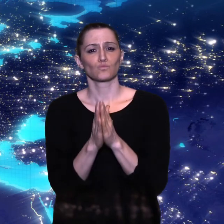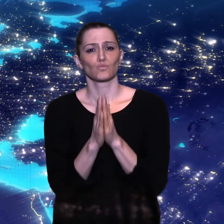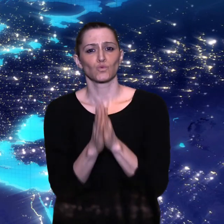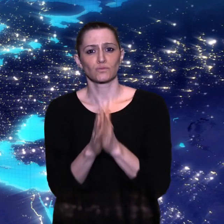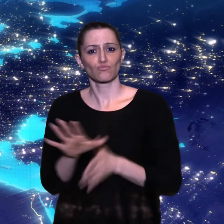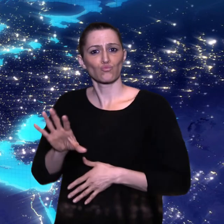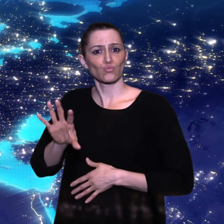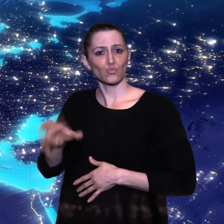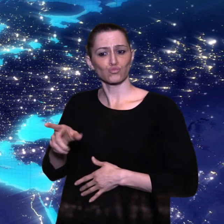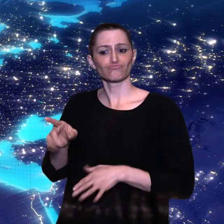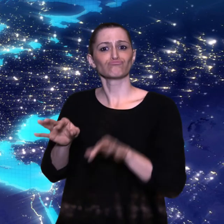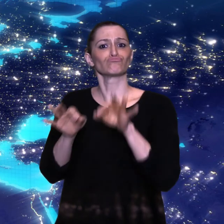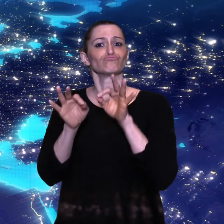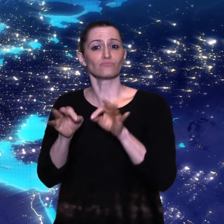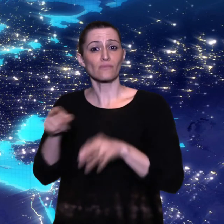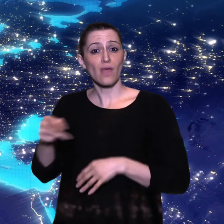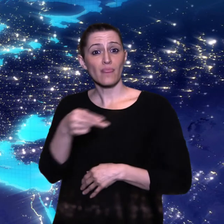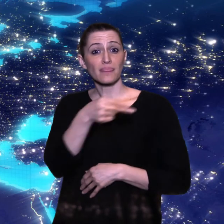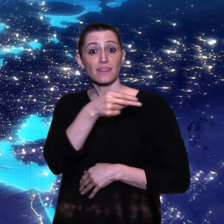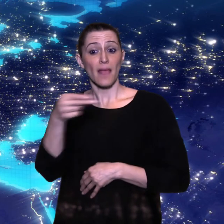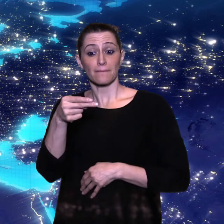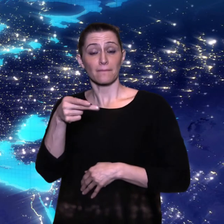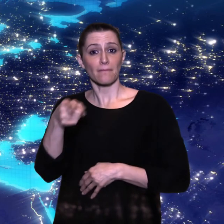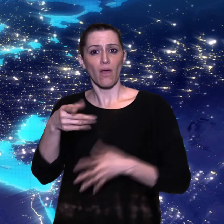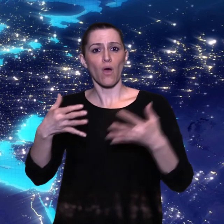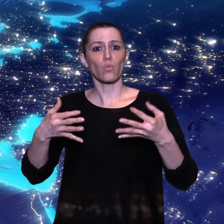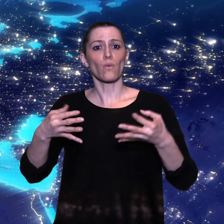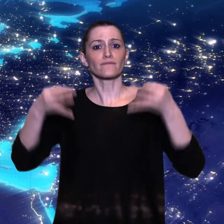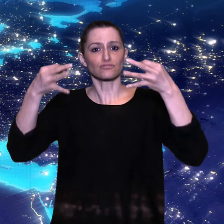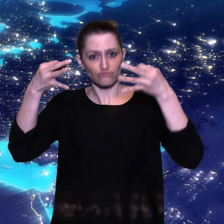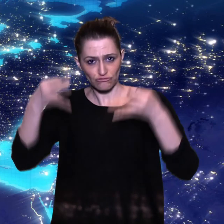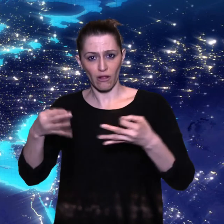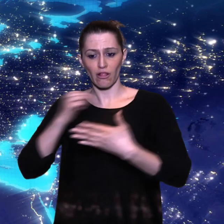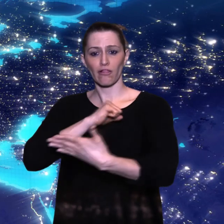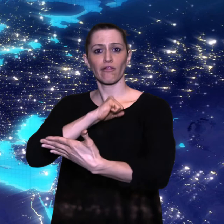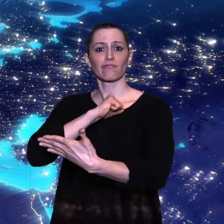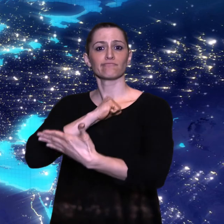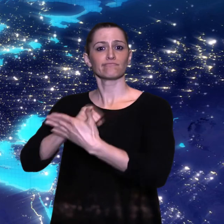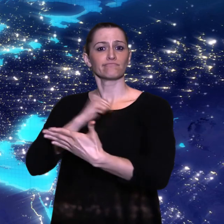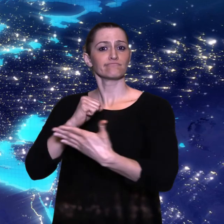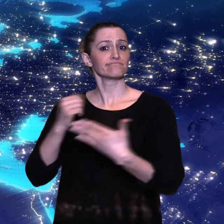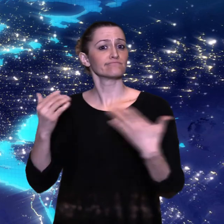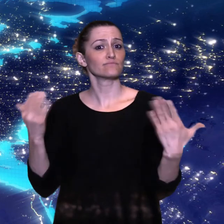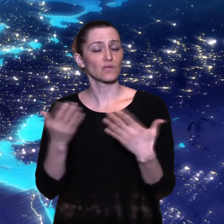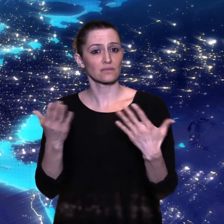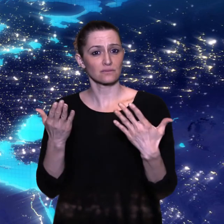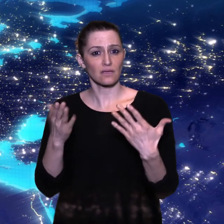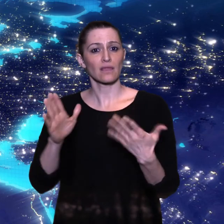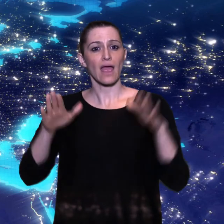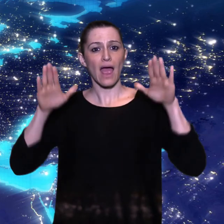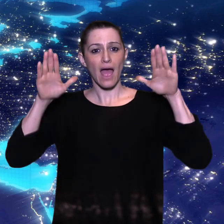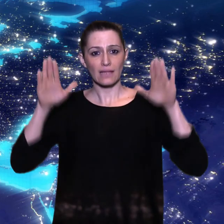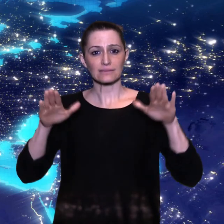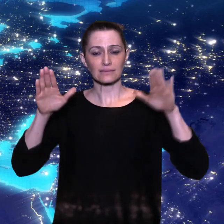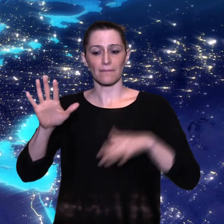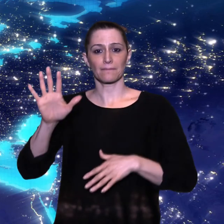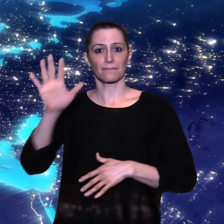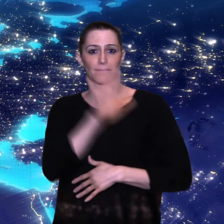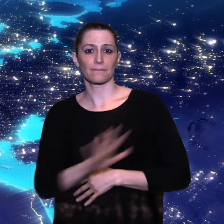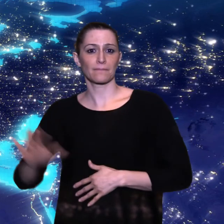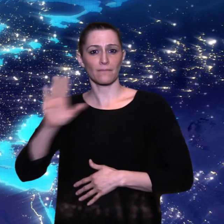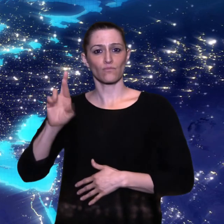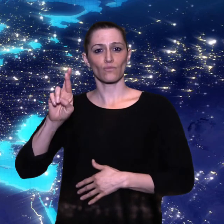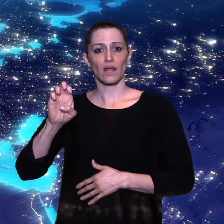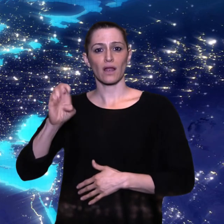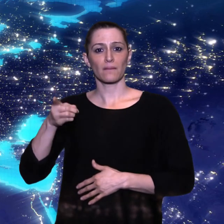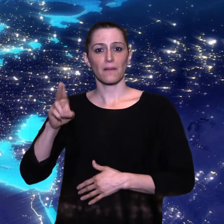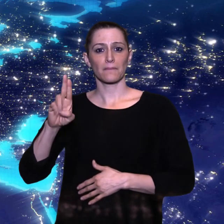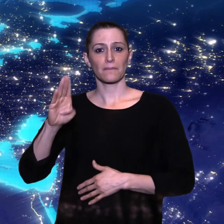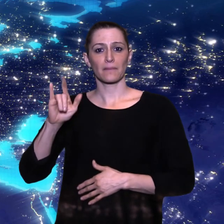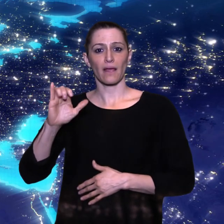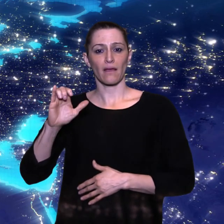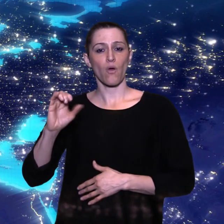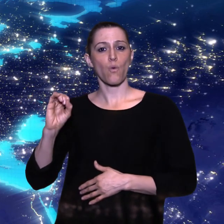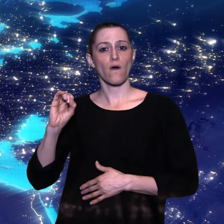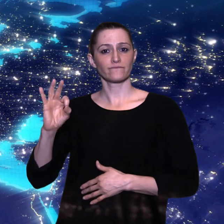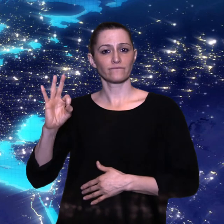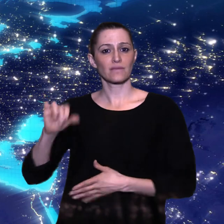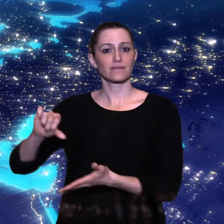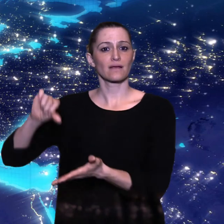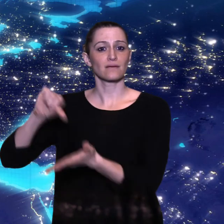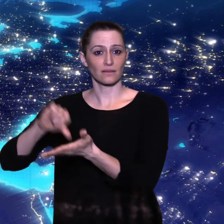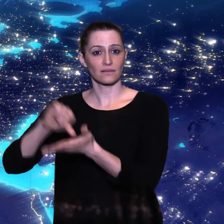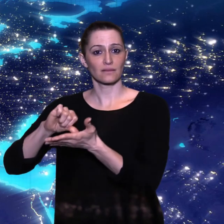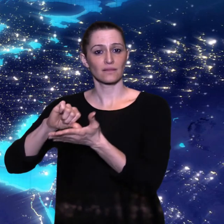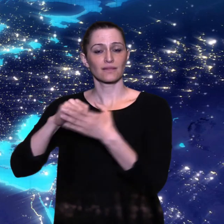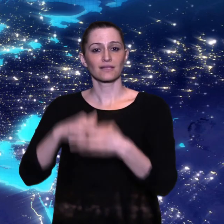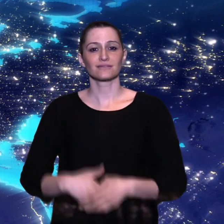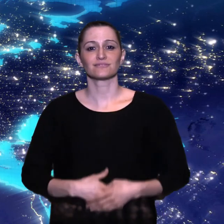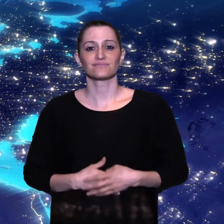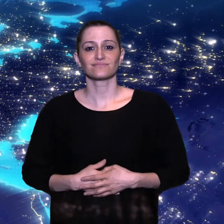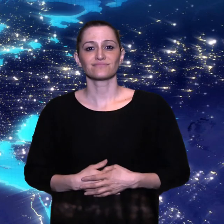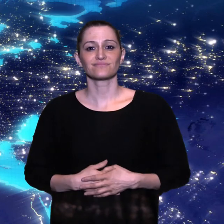country, officially known as the Islamic Republic of Iran.